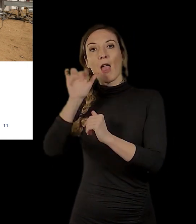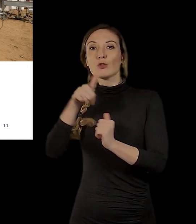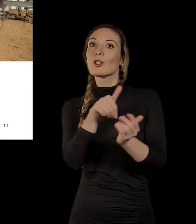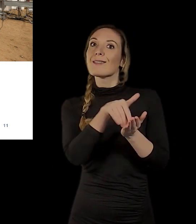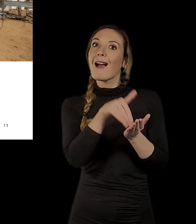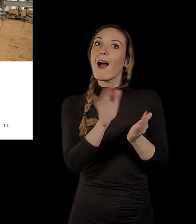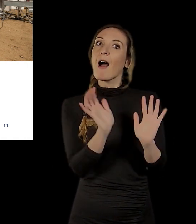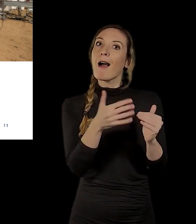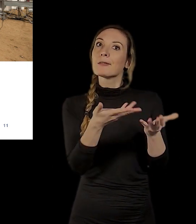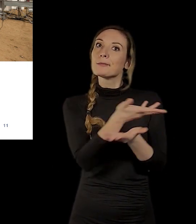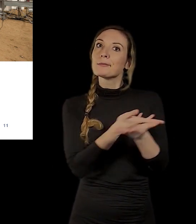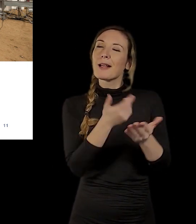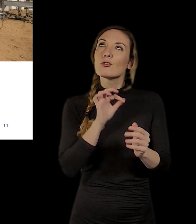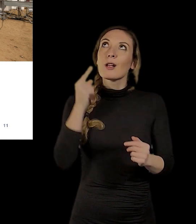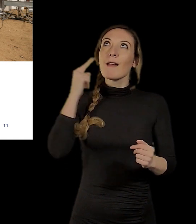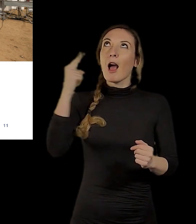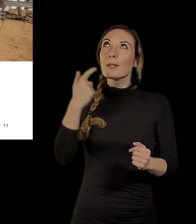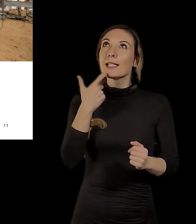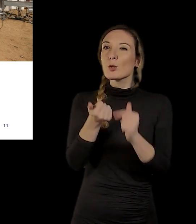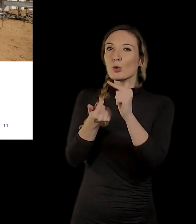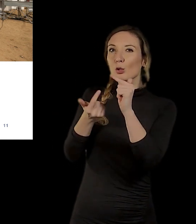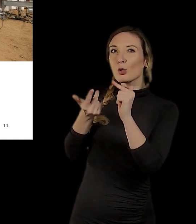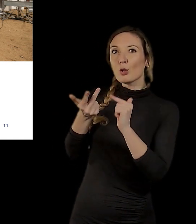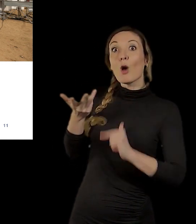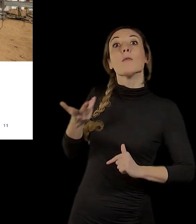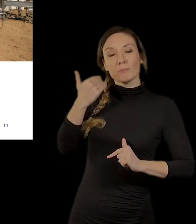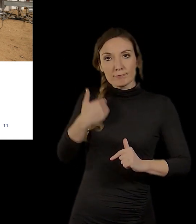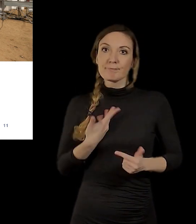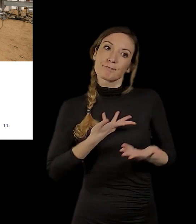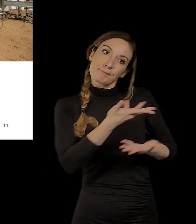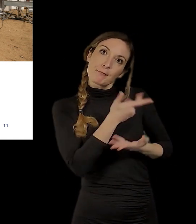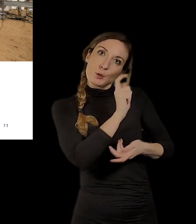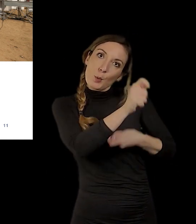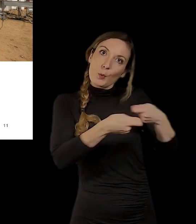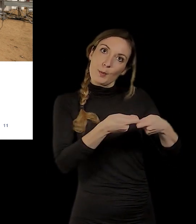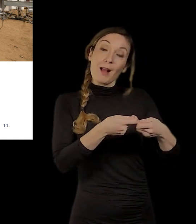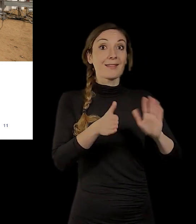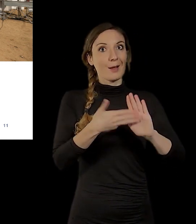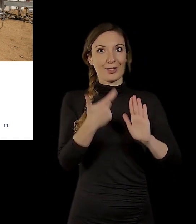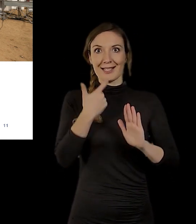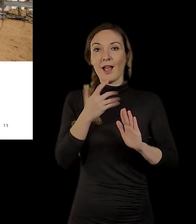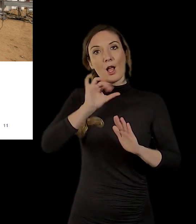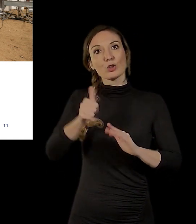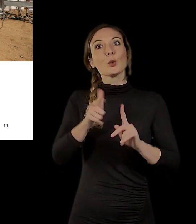But a group of boaters came who had been in the participation process from the beginning.